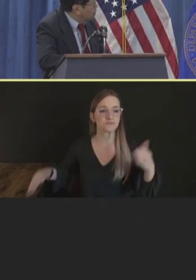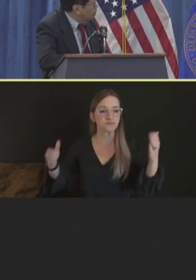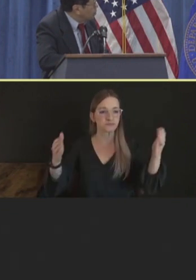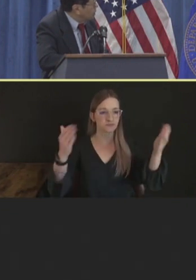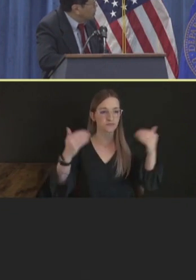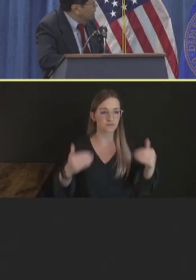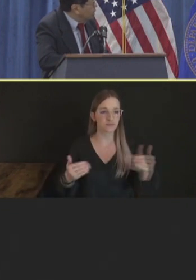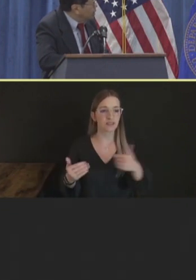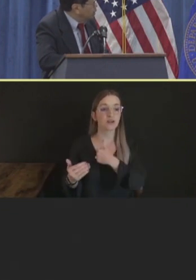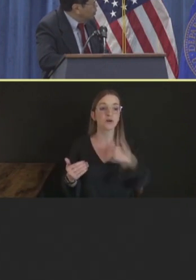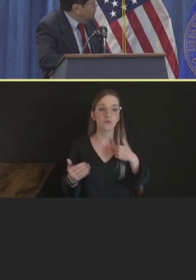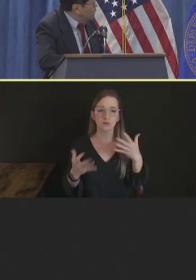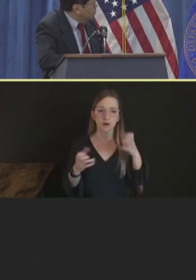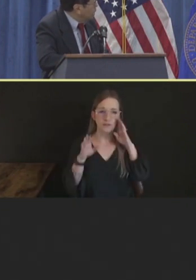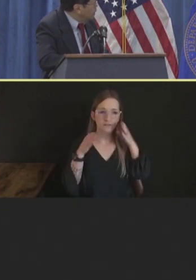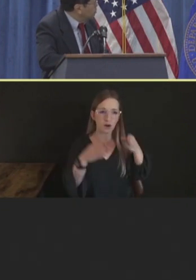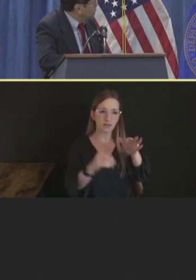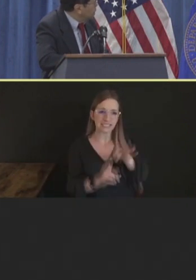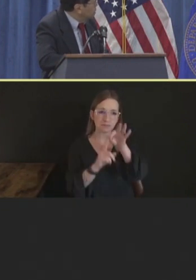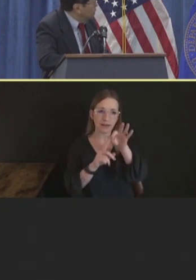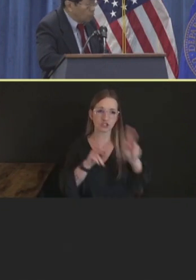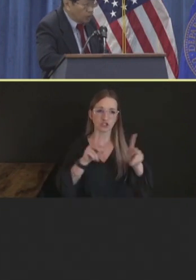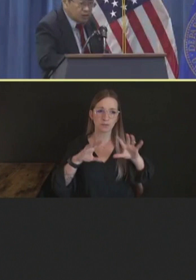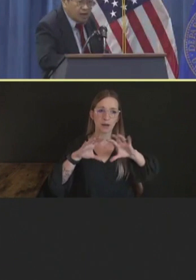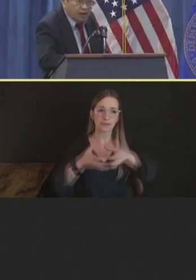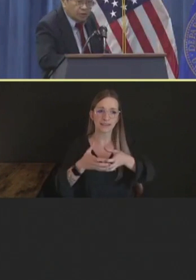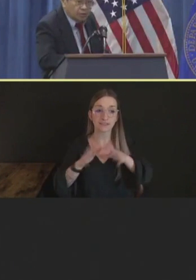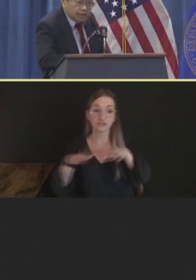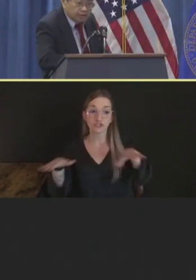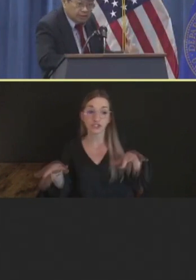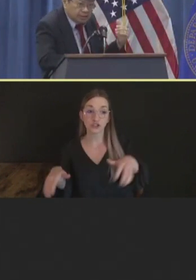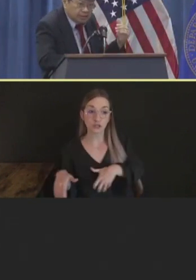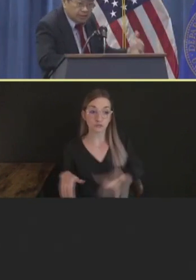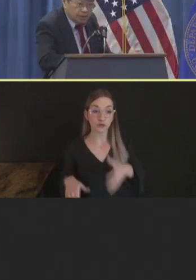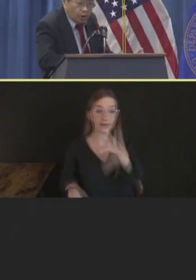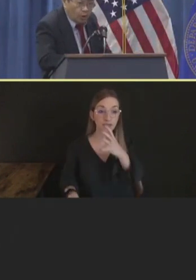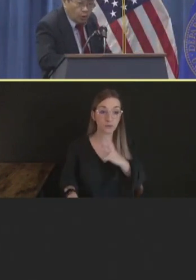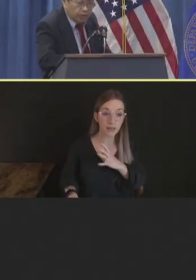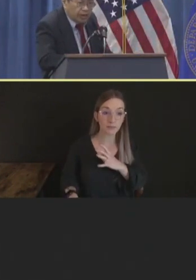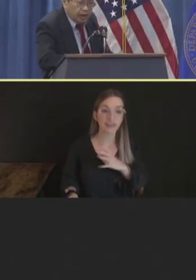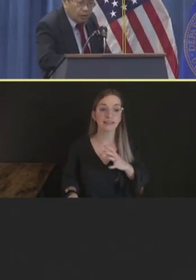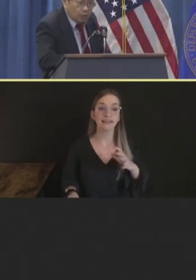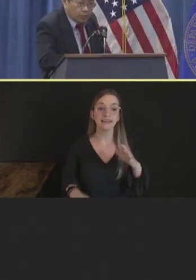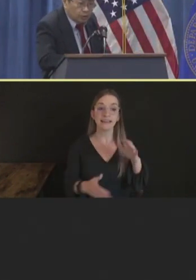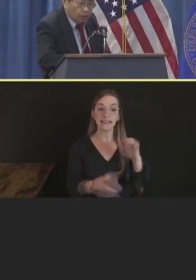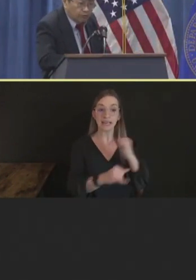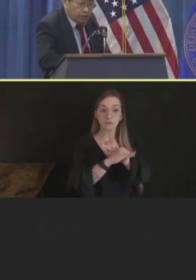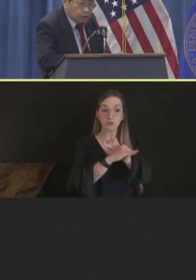women, immunocompromised, medically at risk, so that in a hurry we could hopefully use